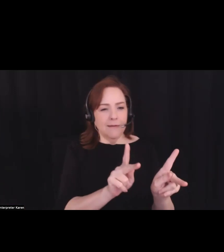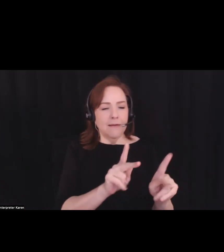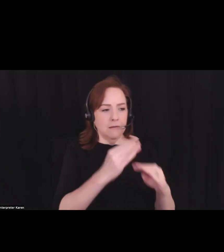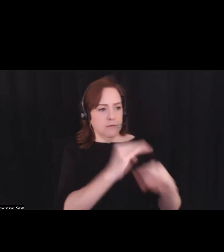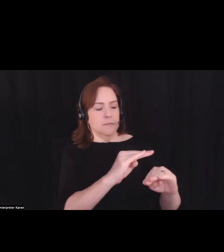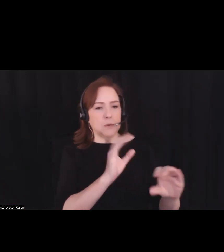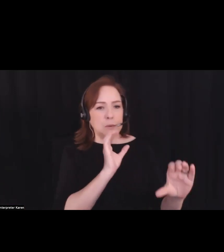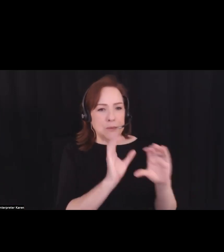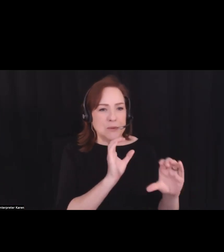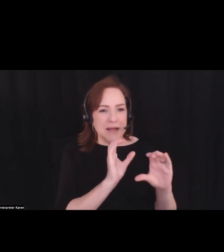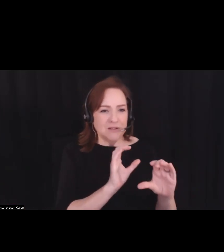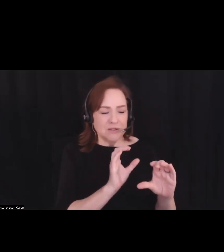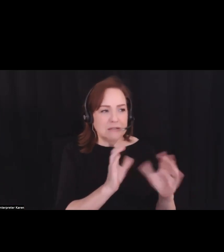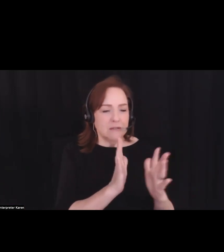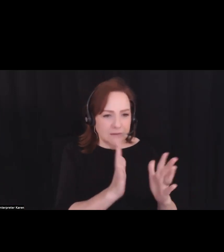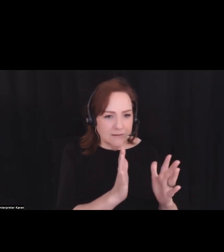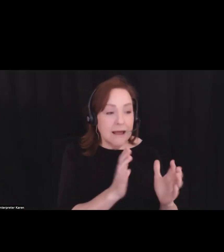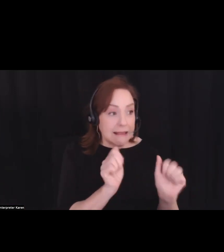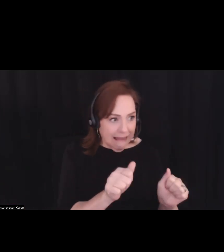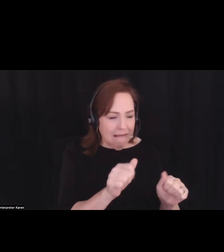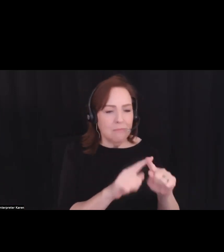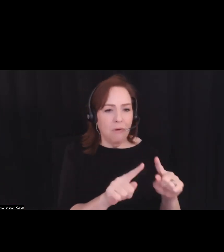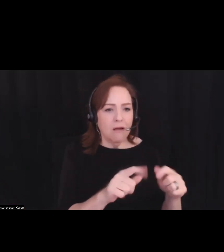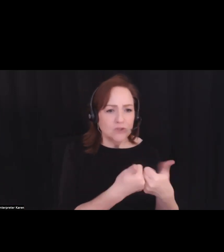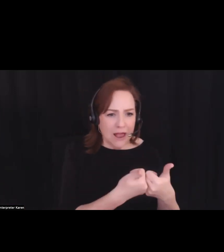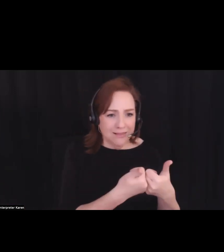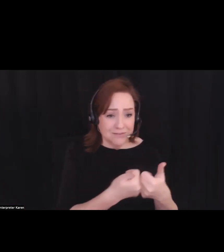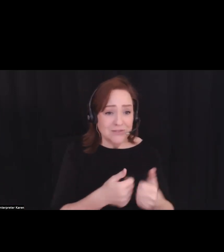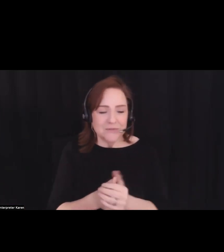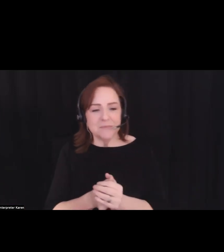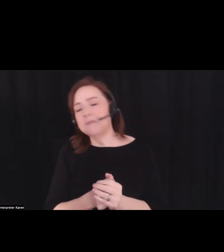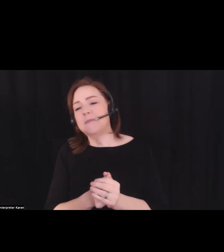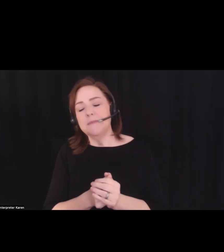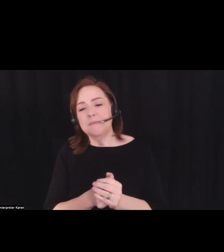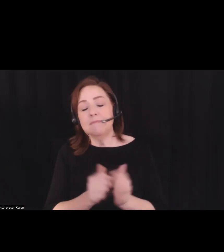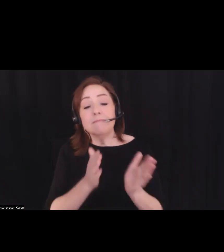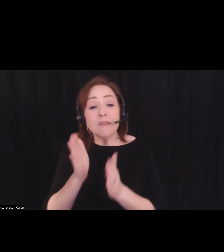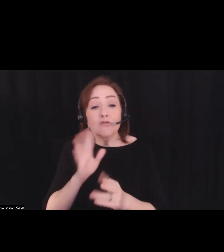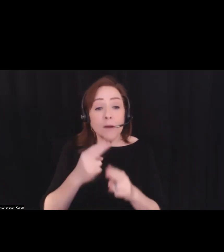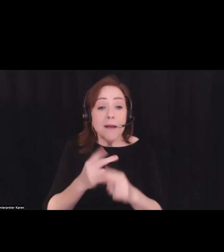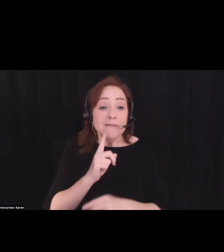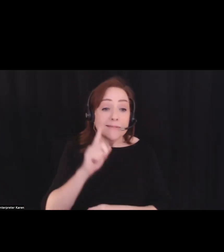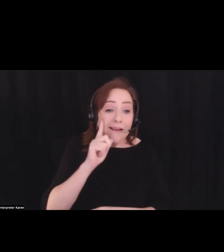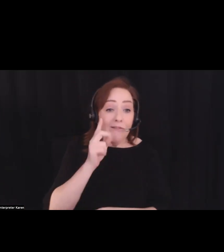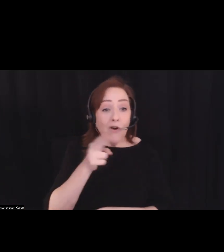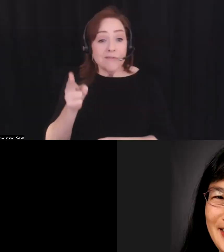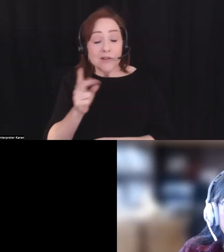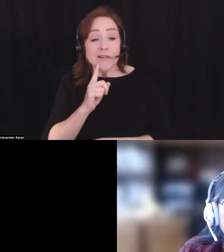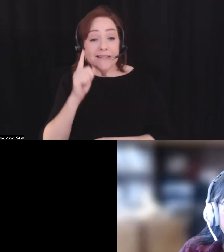so and when we talk about that and hard of hearing and deaf-blind patients that that straw that's